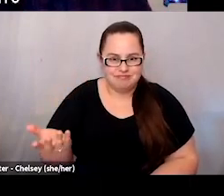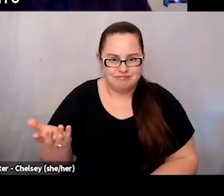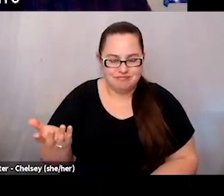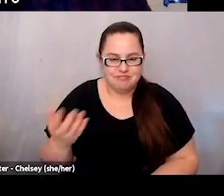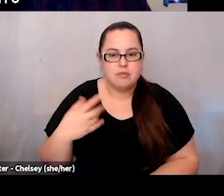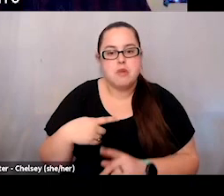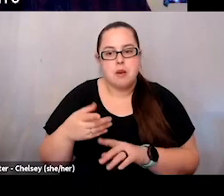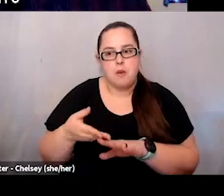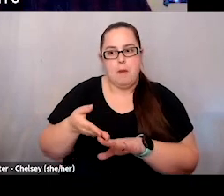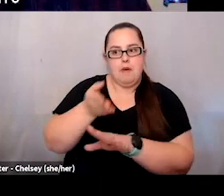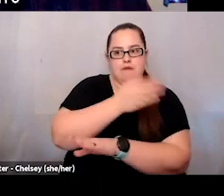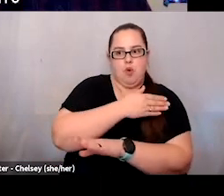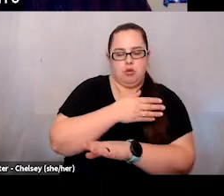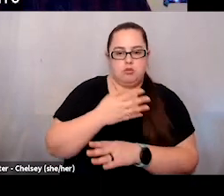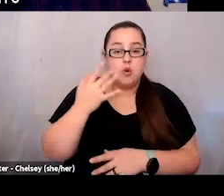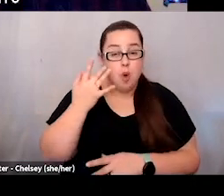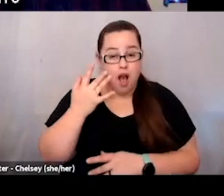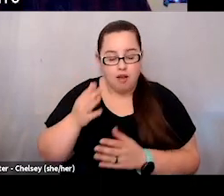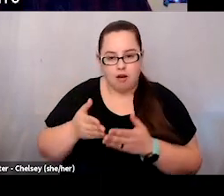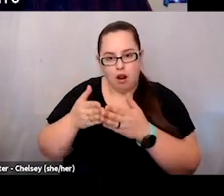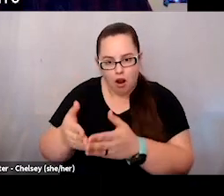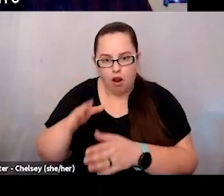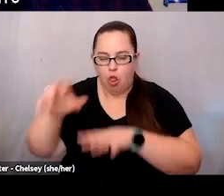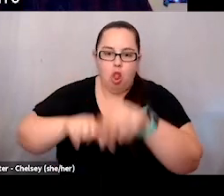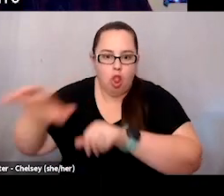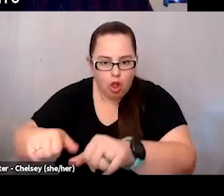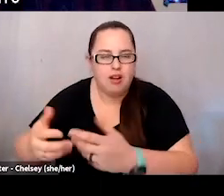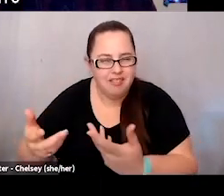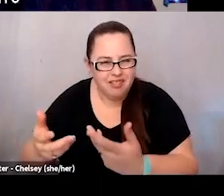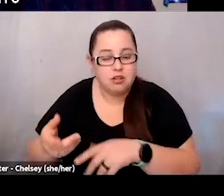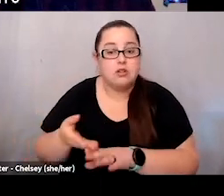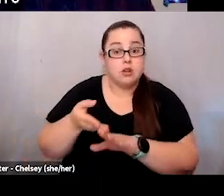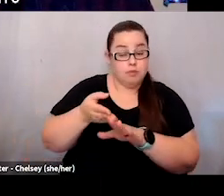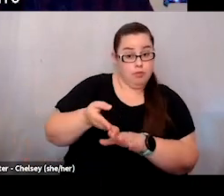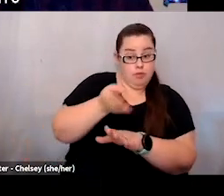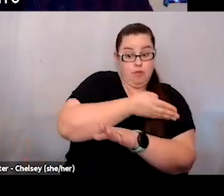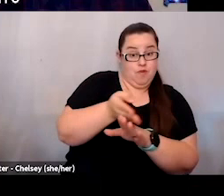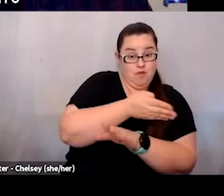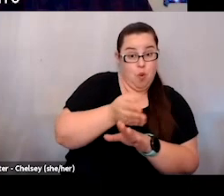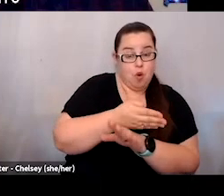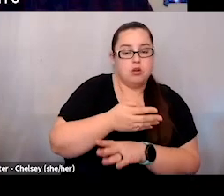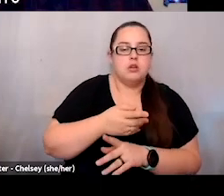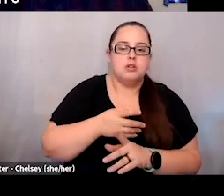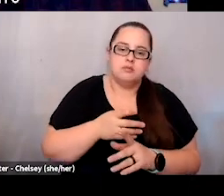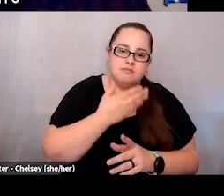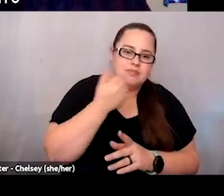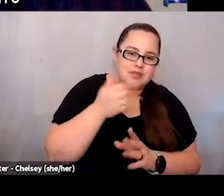stuff. After 1492, the history of Native Americans gets really, really ugly. So this